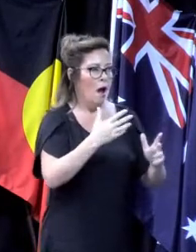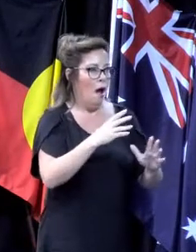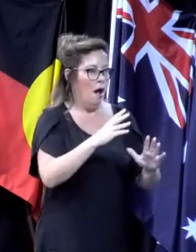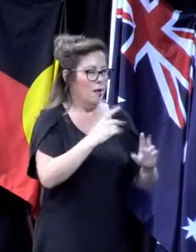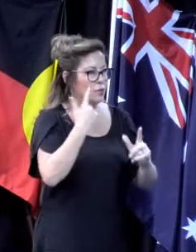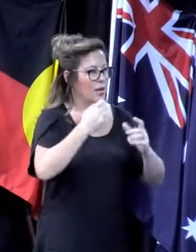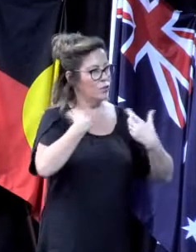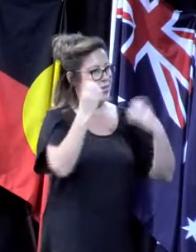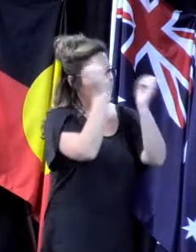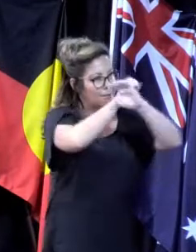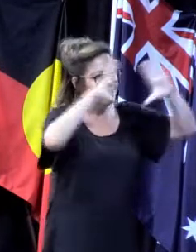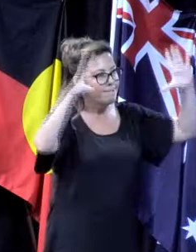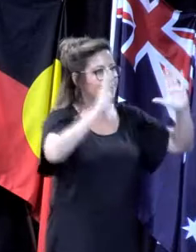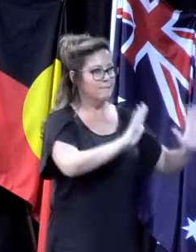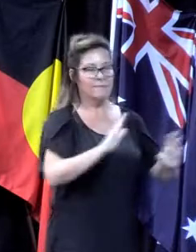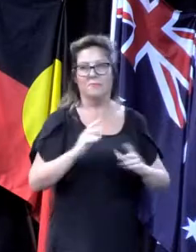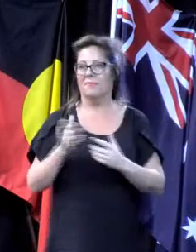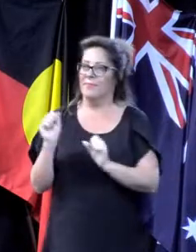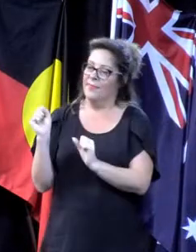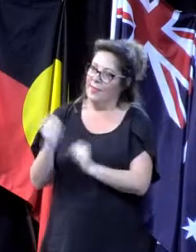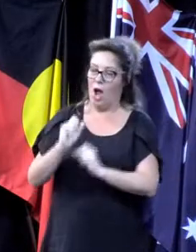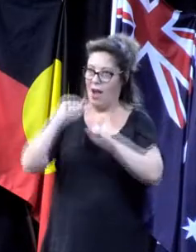Yeah, no, that's OK. I appreciate that we probably speak in jargon.